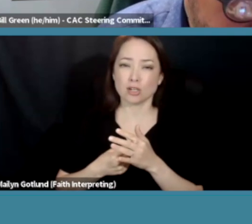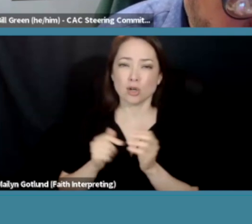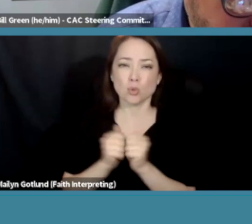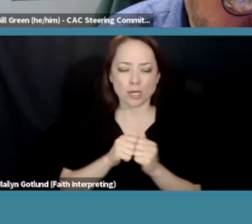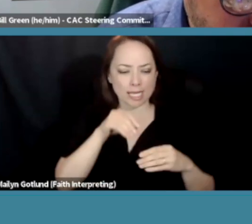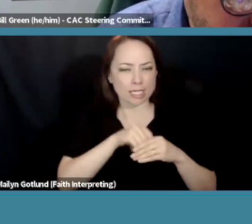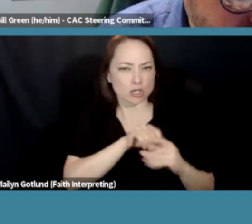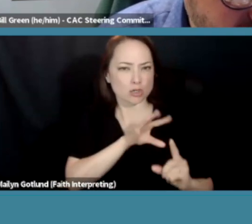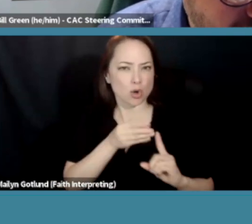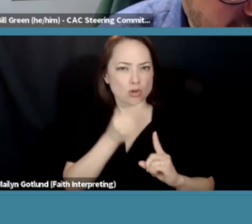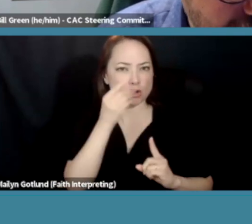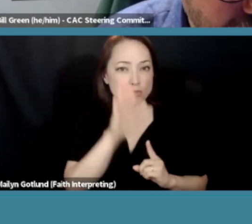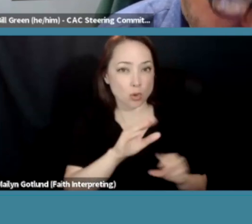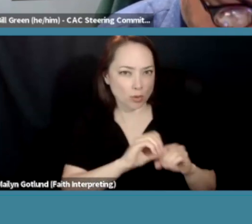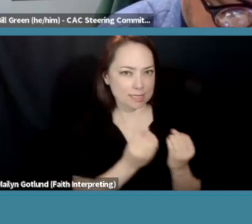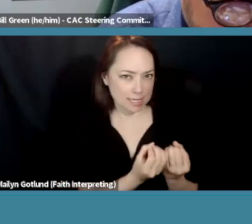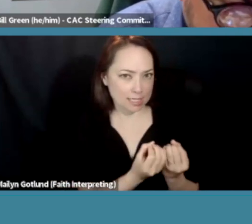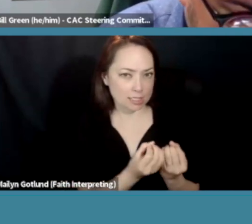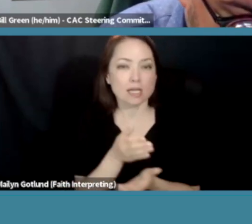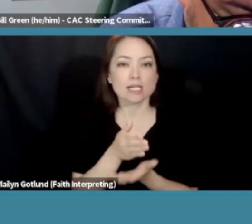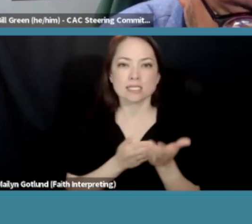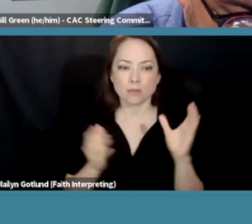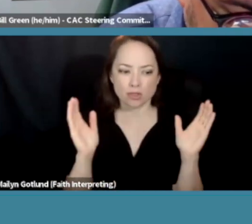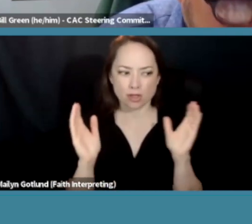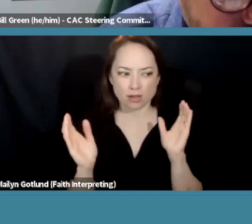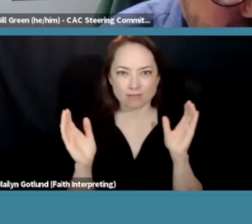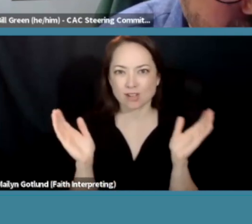of your organization and some of the conversations that that might have.